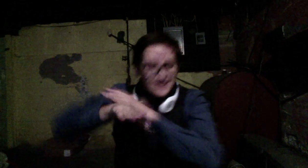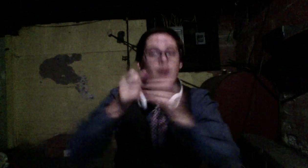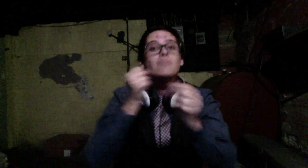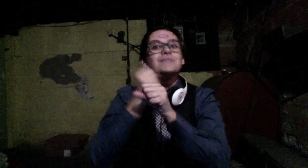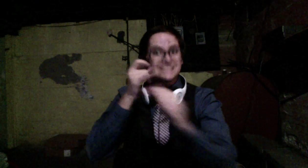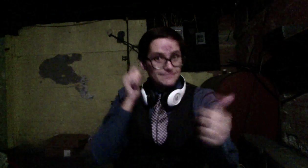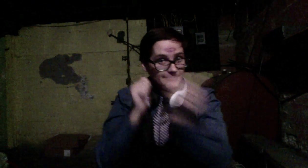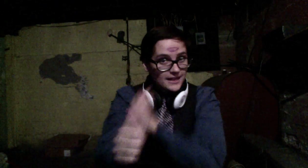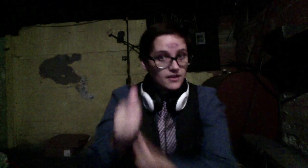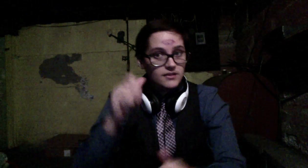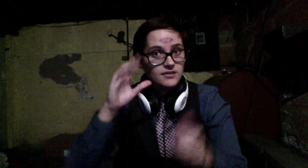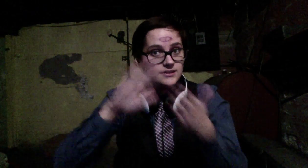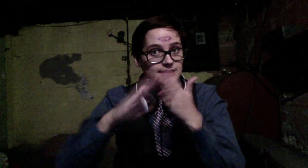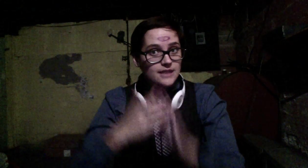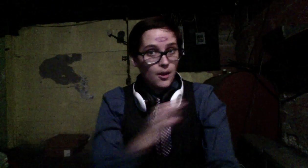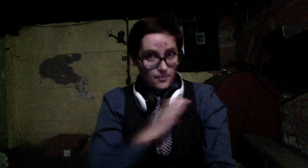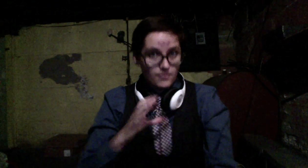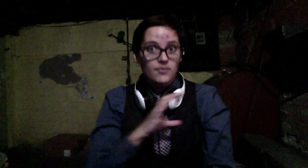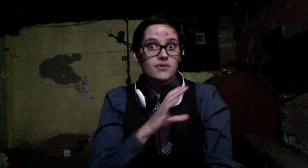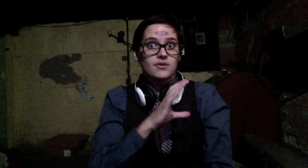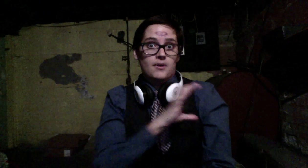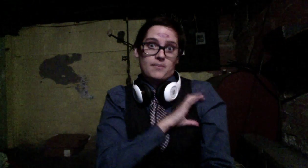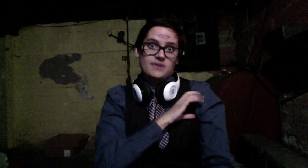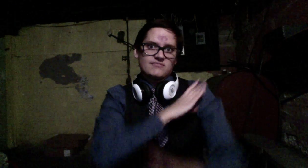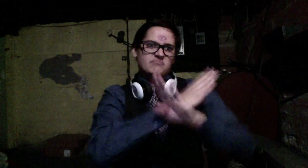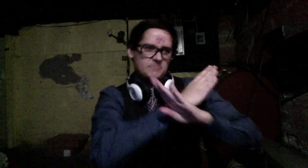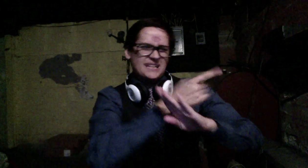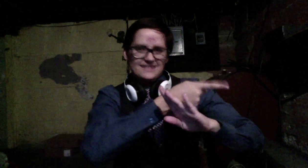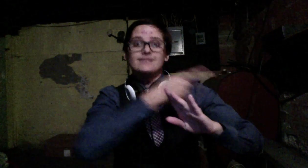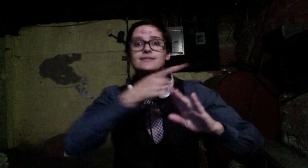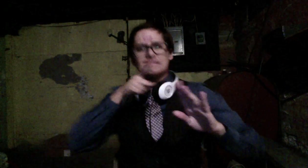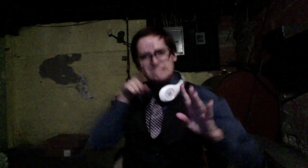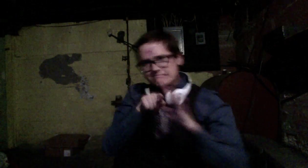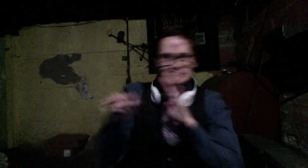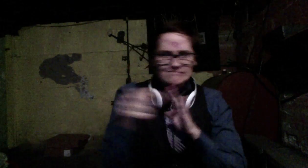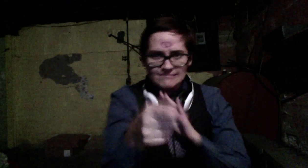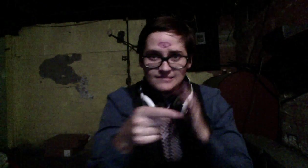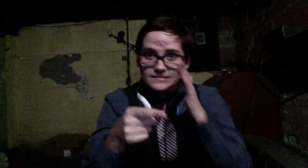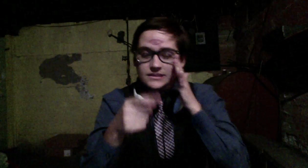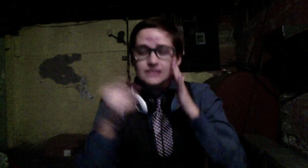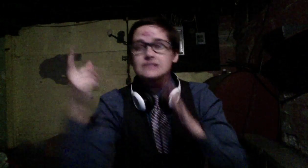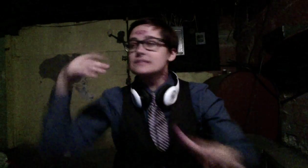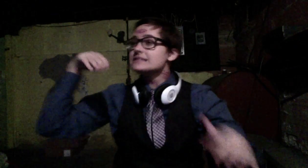IN MADE IT PAST CITY COUNCIL COP PROTECT HE SNEAK-PAST HE ENTER